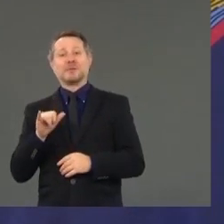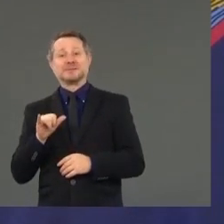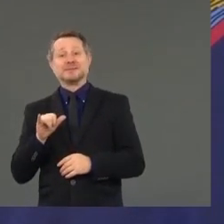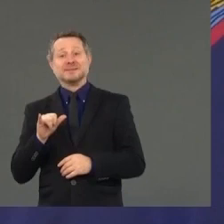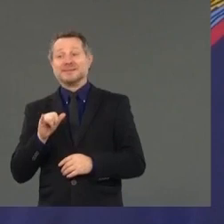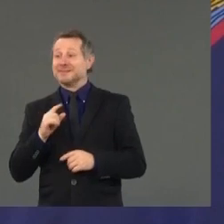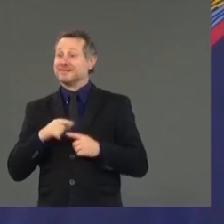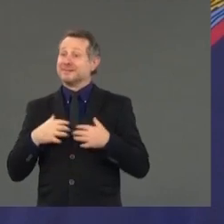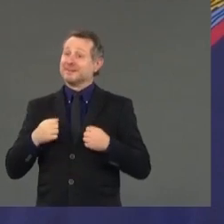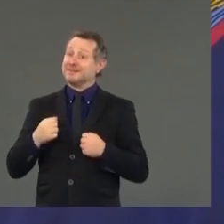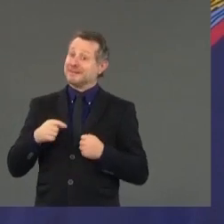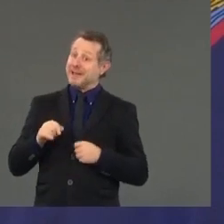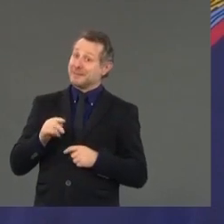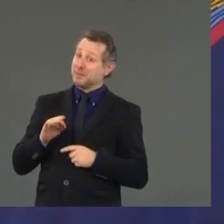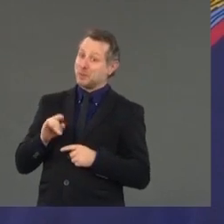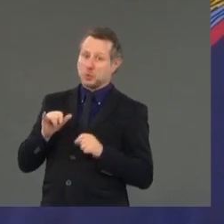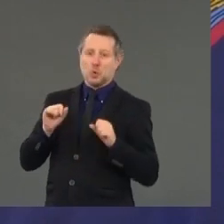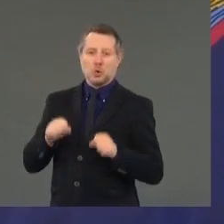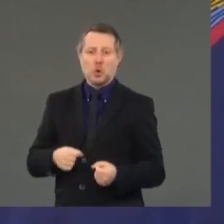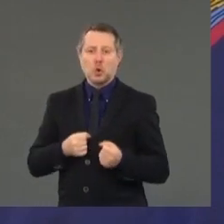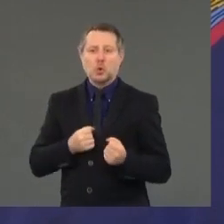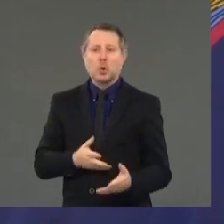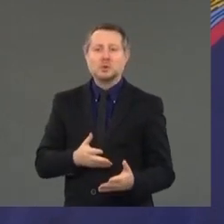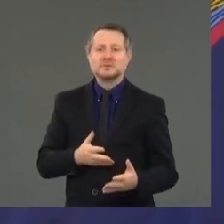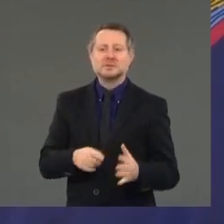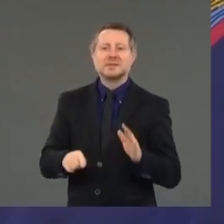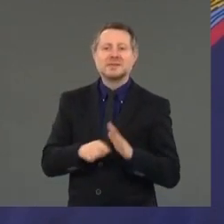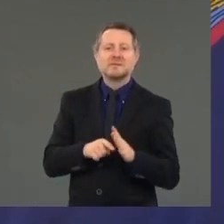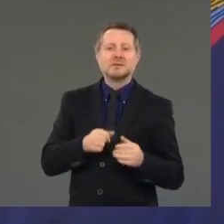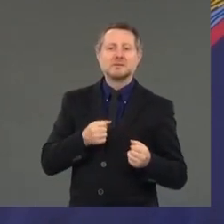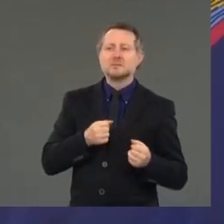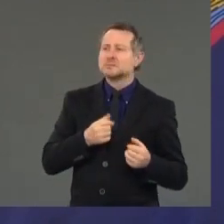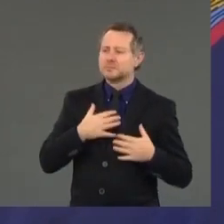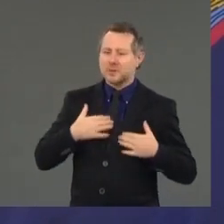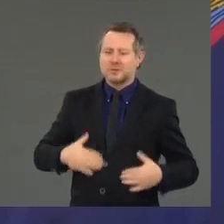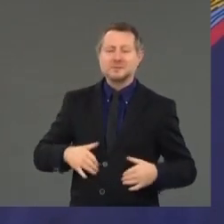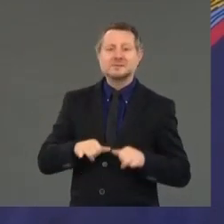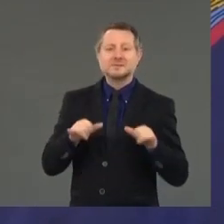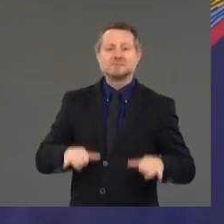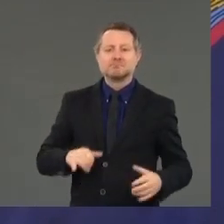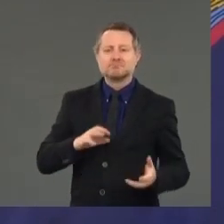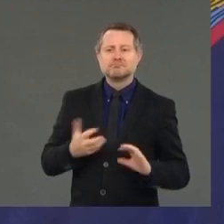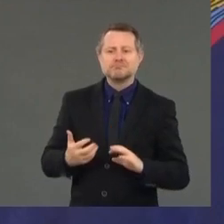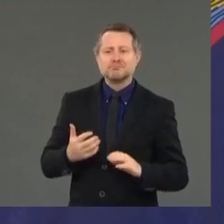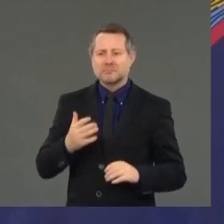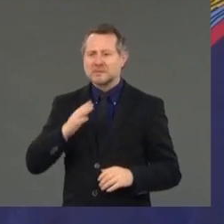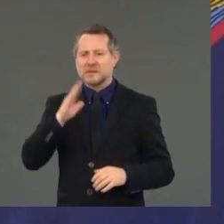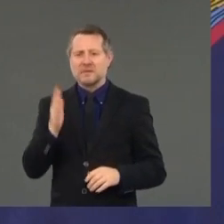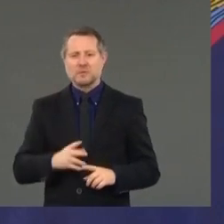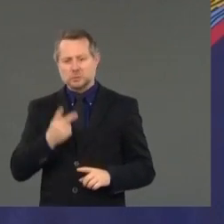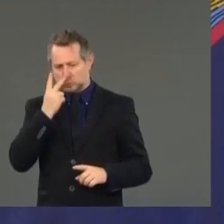THESE ANTIBODIES AND THESE ANTIBODIES MAY HAVE A NEGATIVE